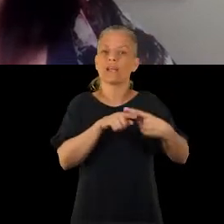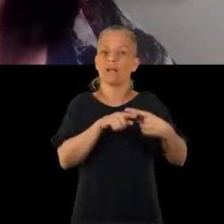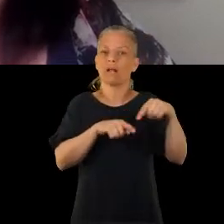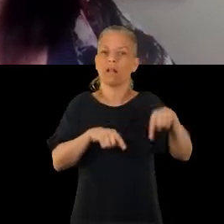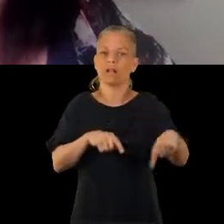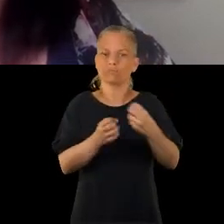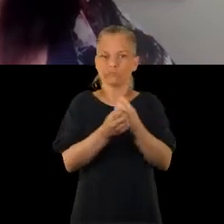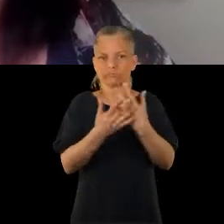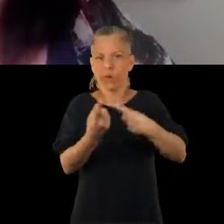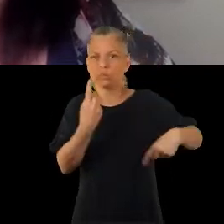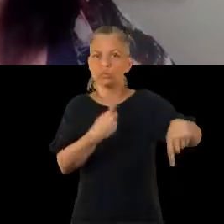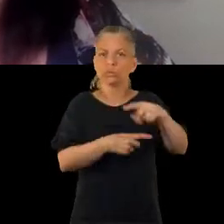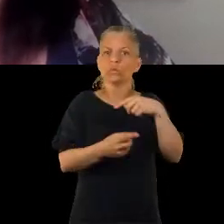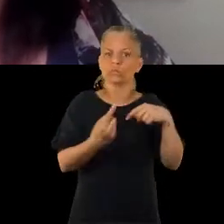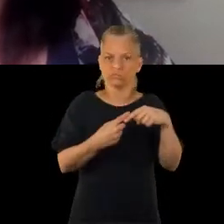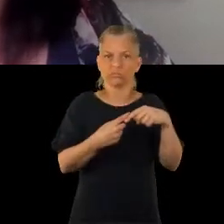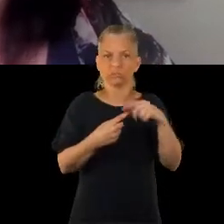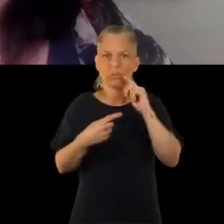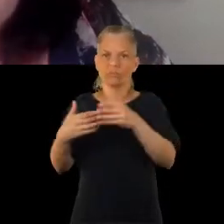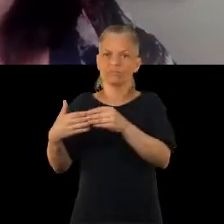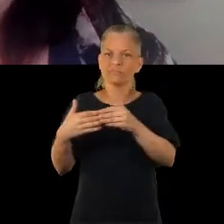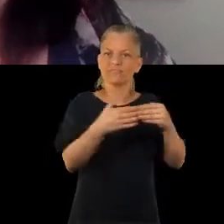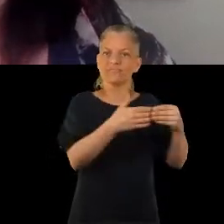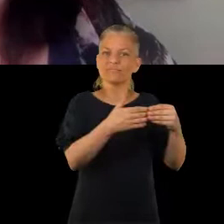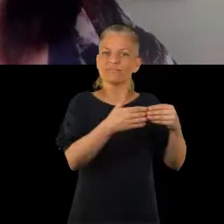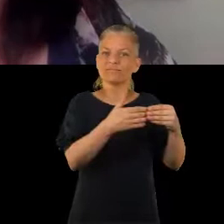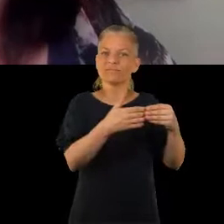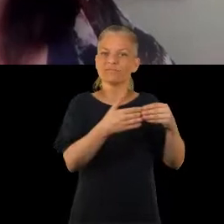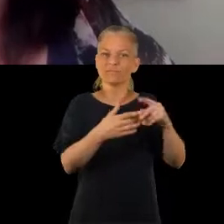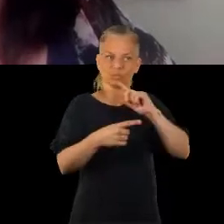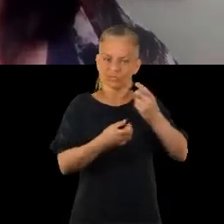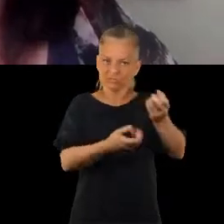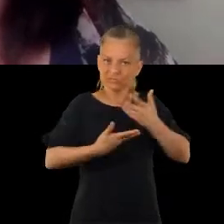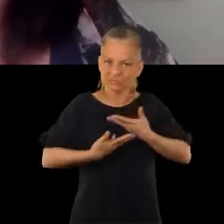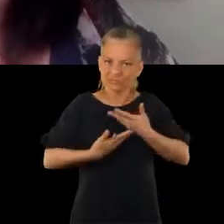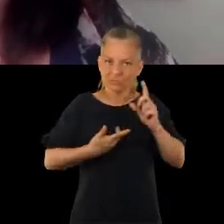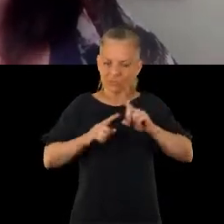community transformation process going on in the NHS in England at the moment which has masses of